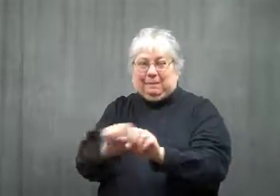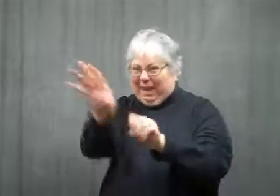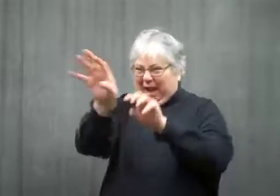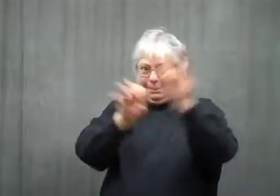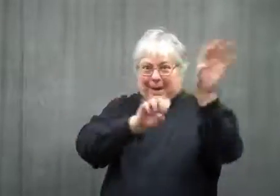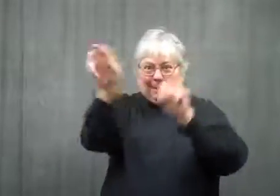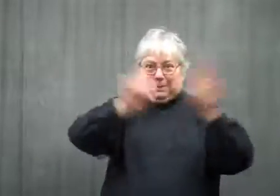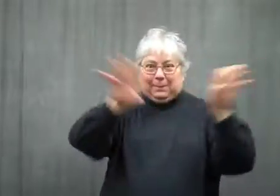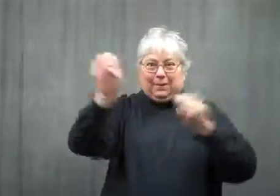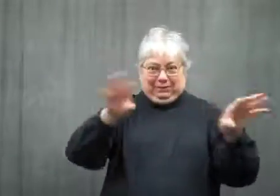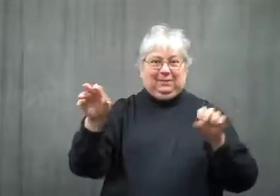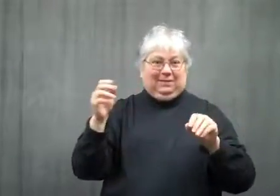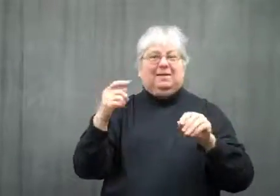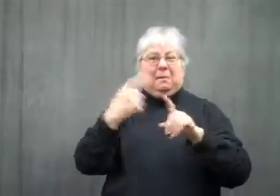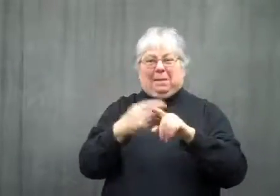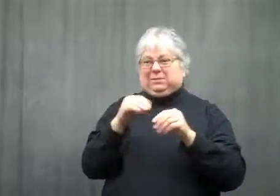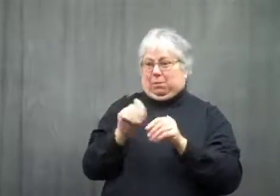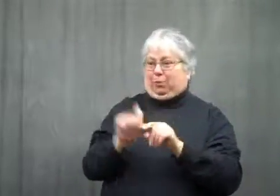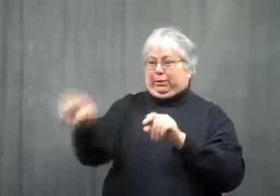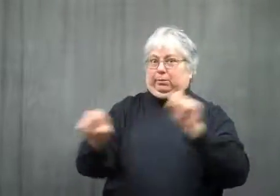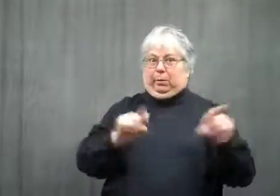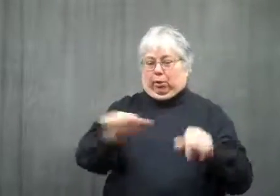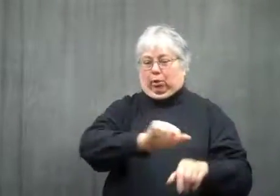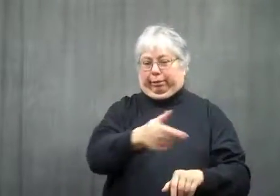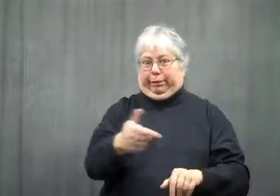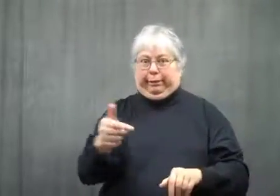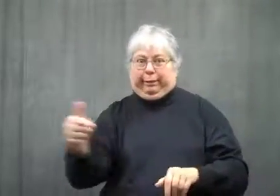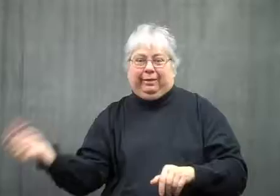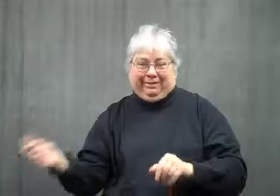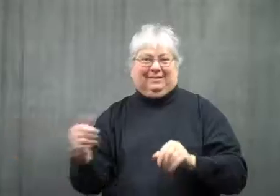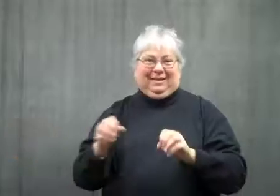In addition to the rays, more free neutrons split other atoms and generate a chain reaction.